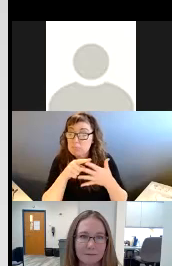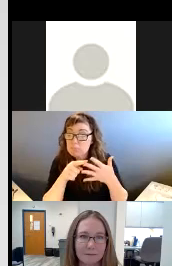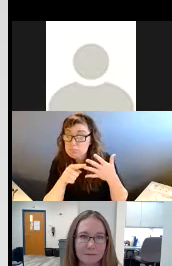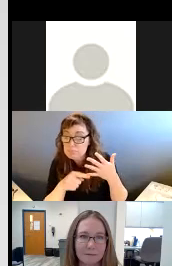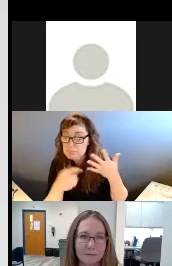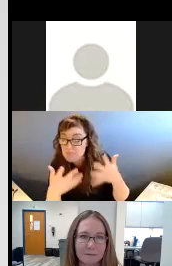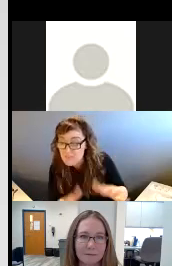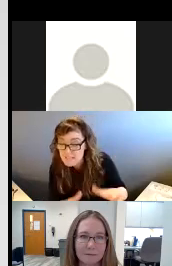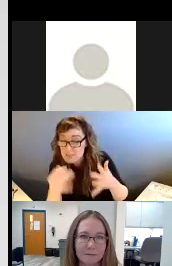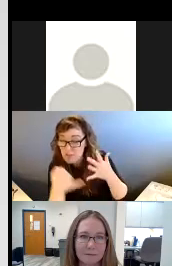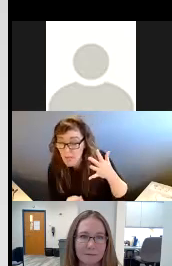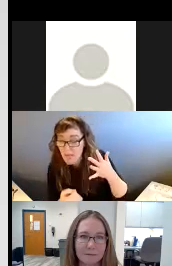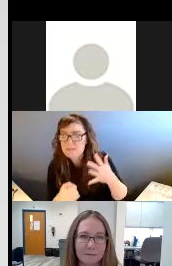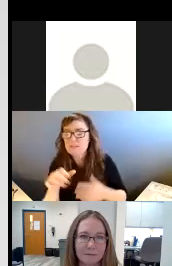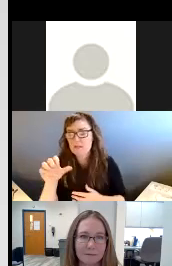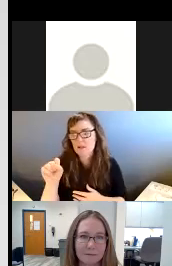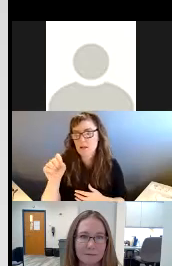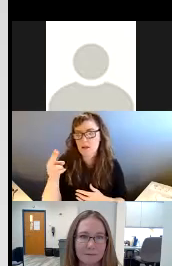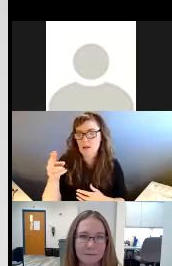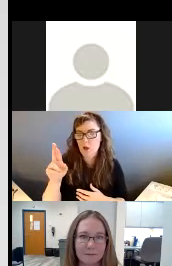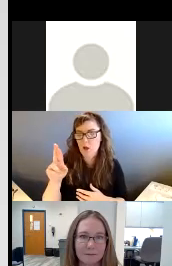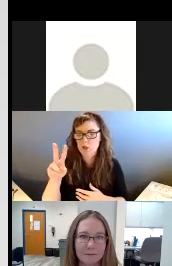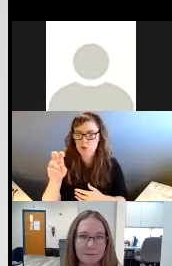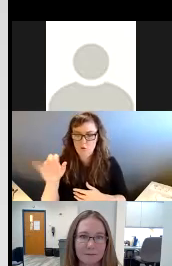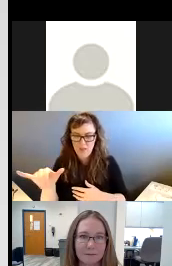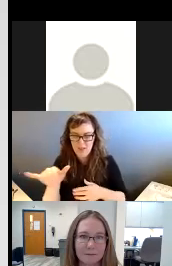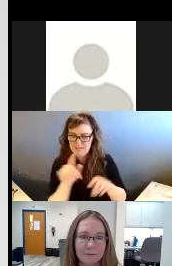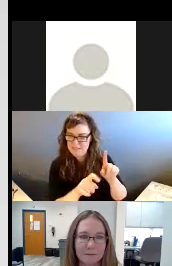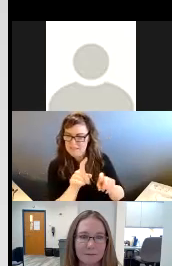INFORMATION TO IMPROVE THE PROCESS.